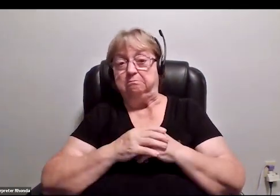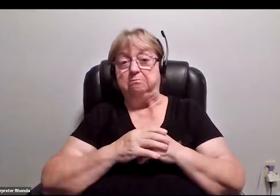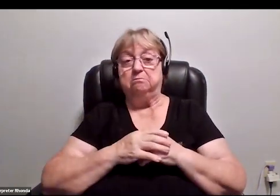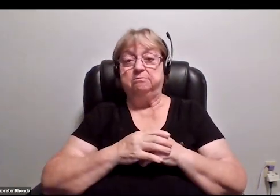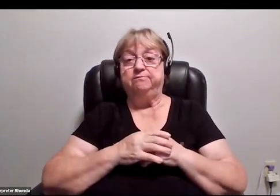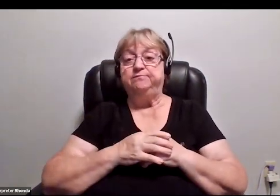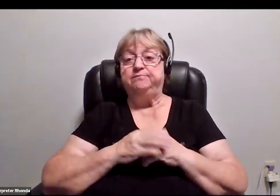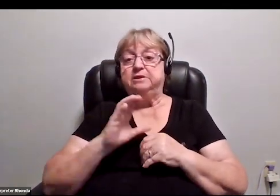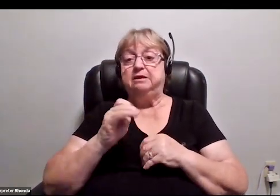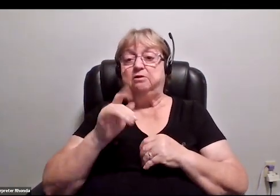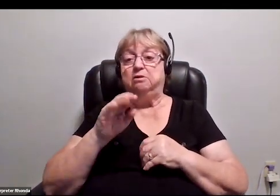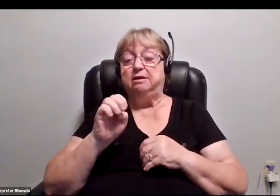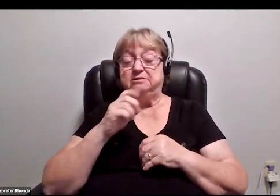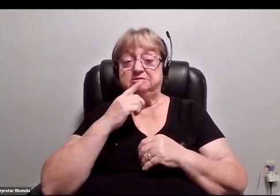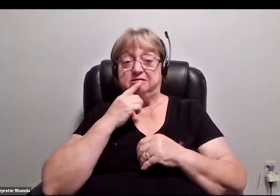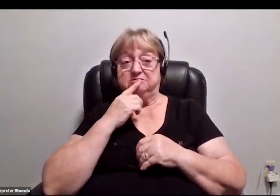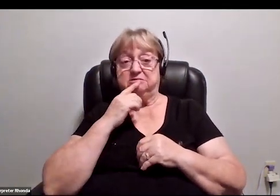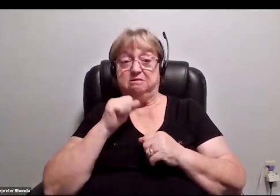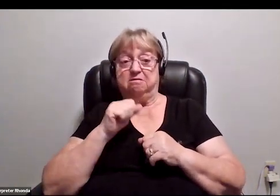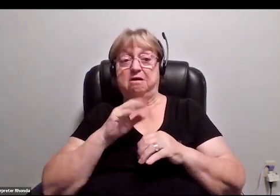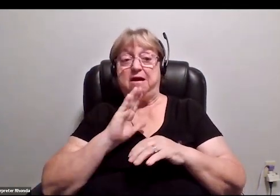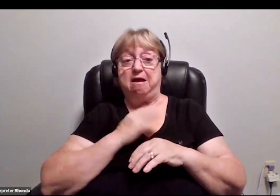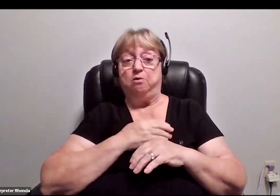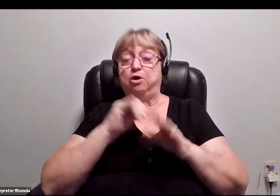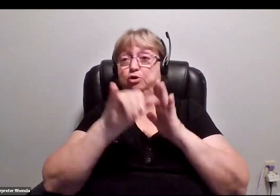Also, we'll be putting our YouTube playlists in the chat or on the forum.